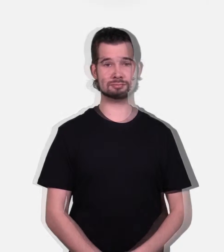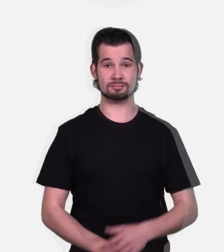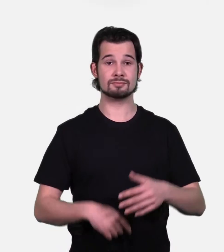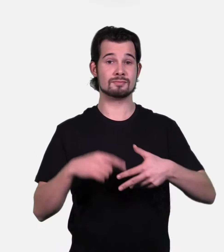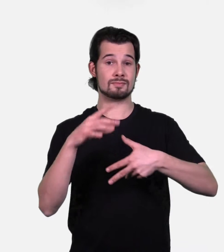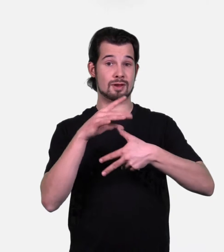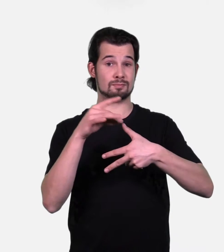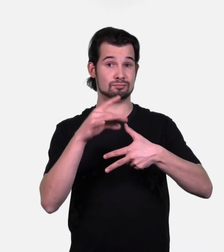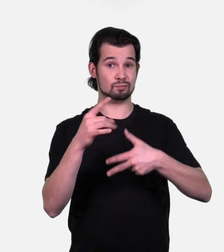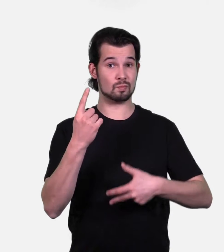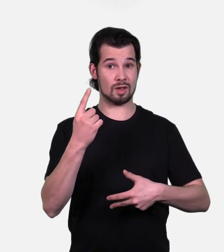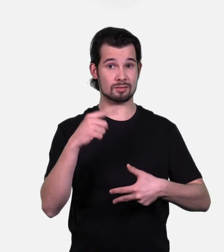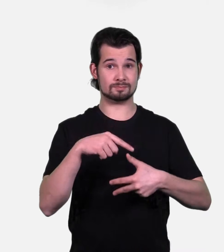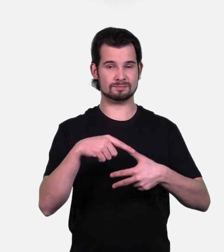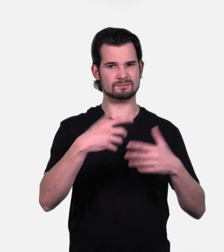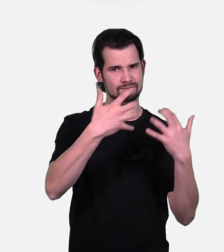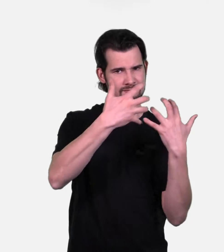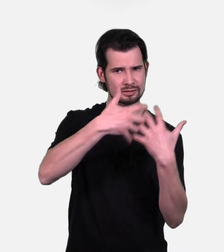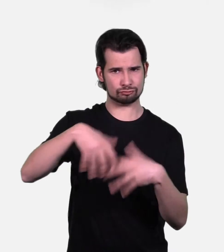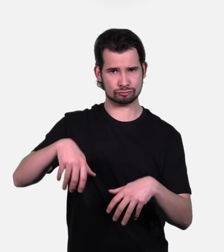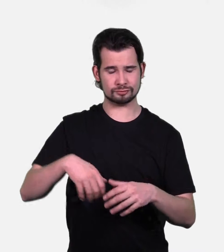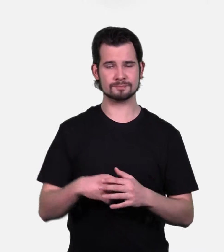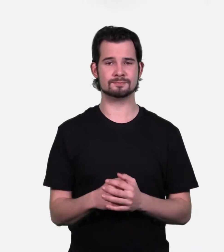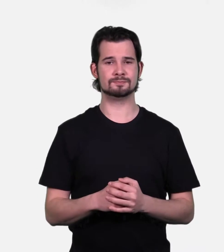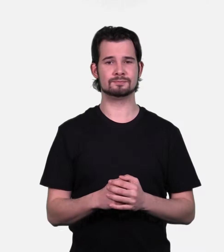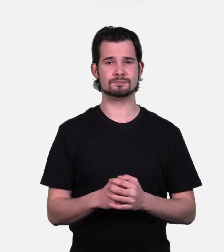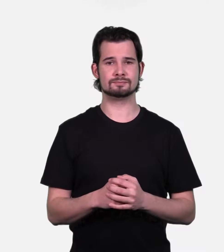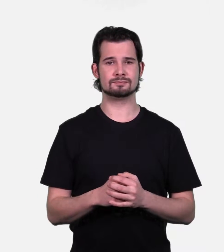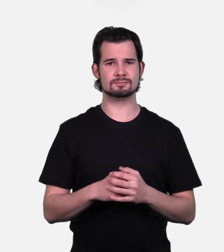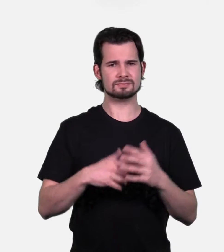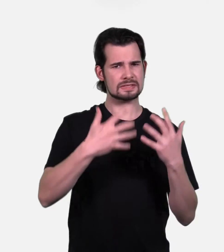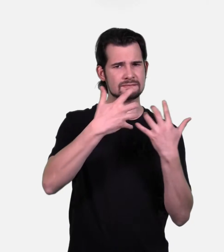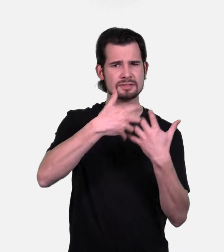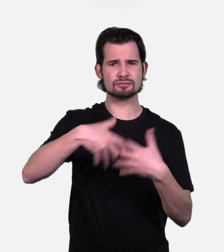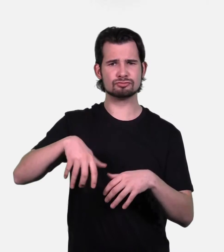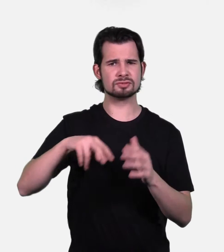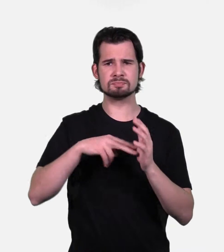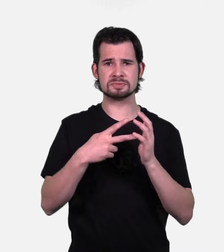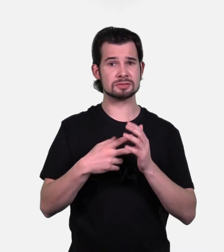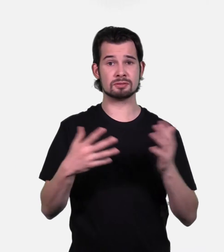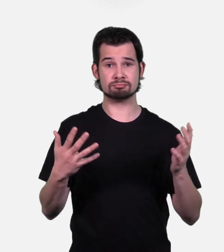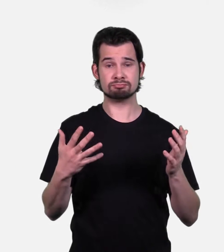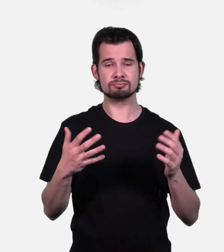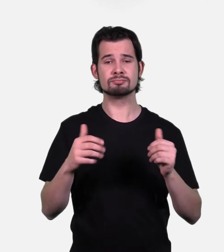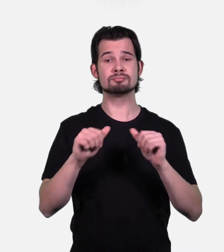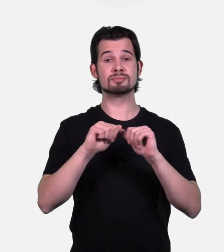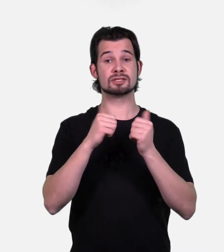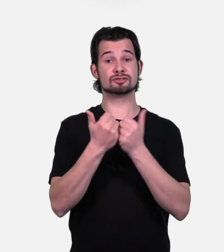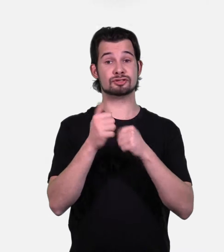Option 1: Facilitation Facilitation involves an Agency employee